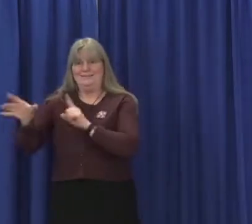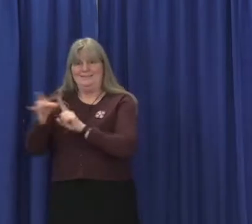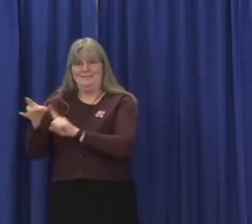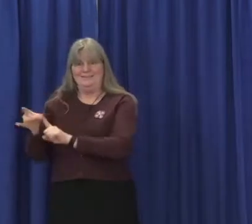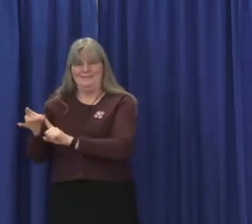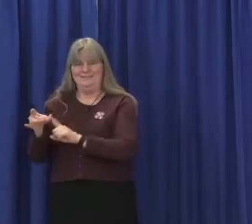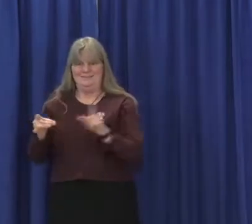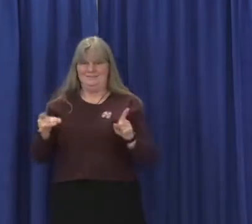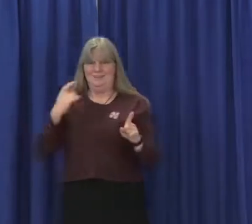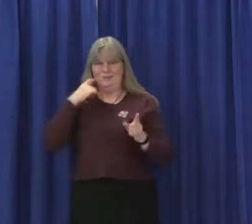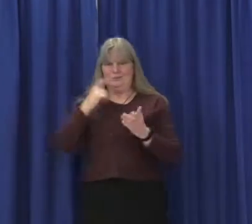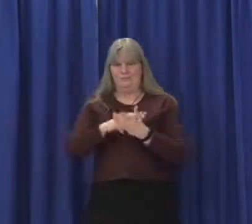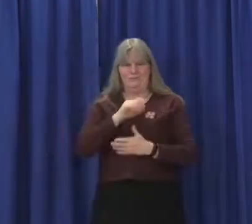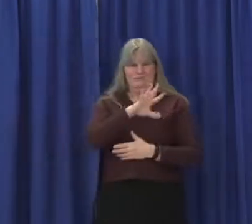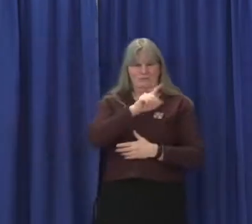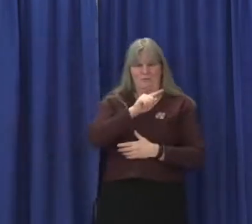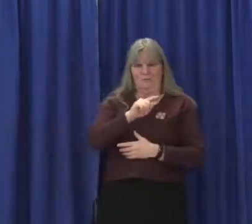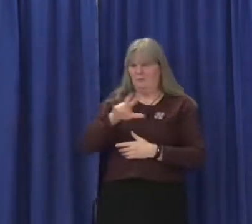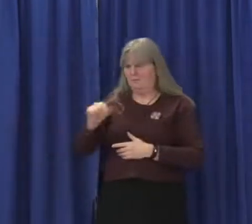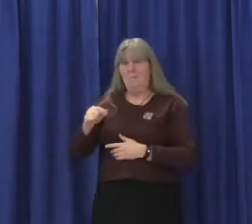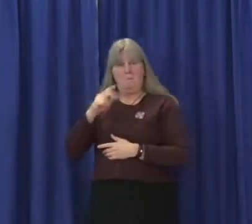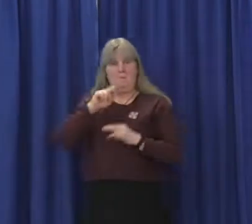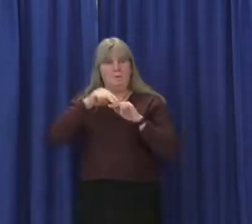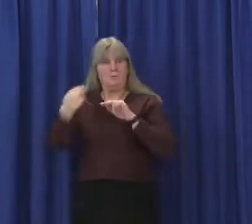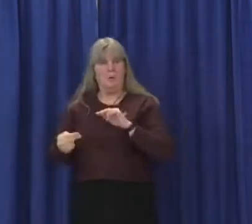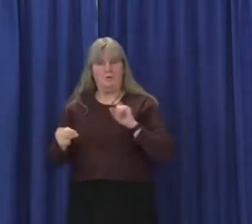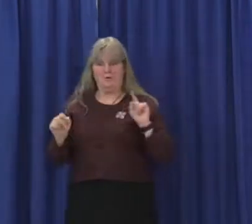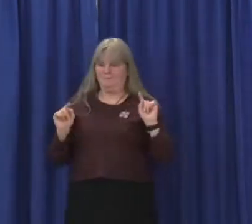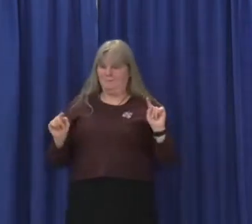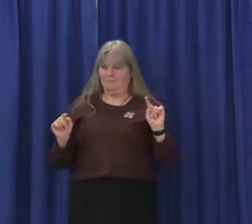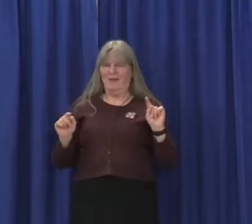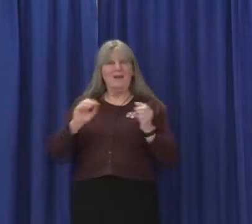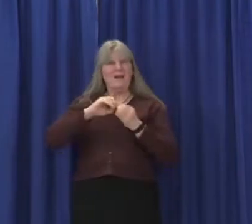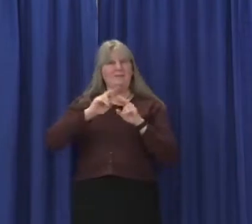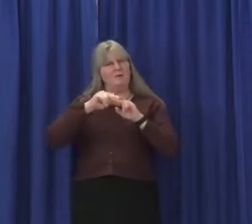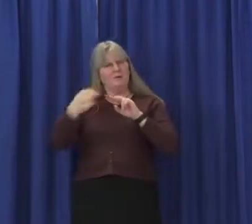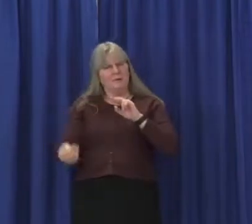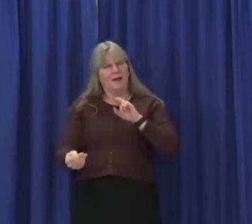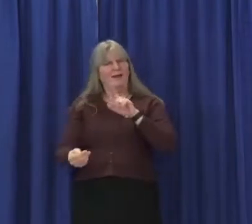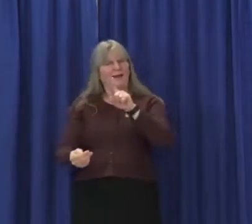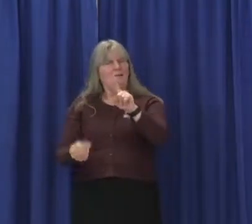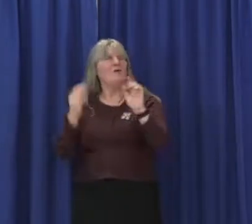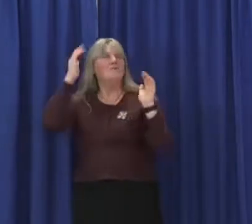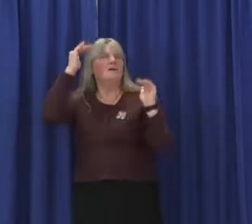You'll note that there is a decline noted in the case counts which we expected and it's related to the changes in